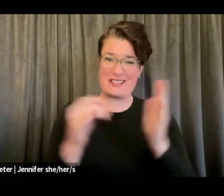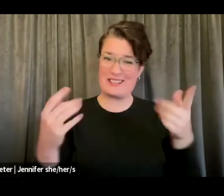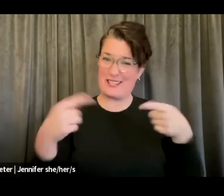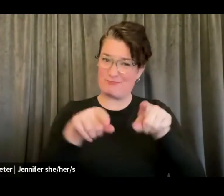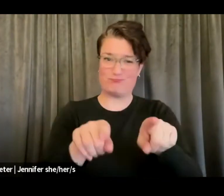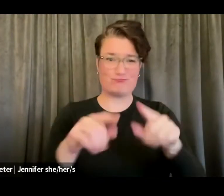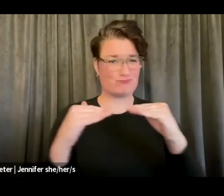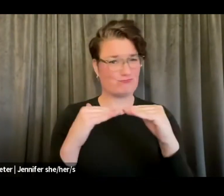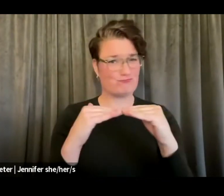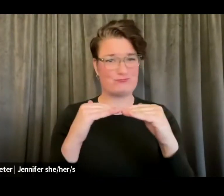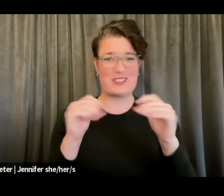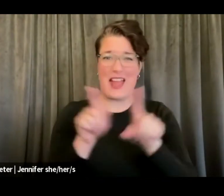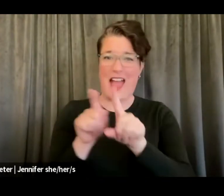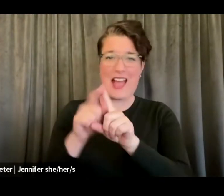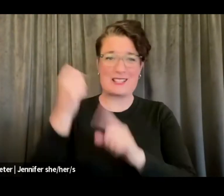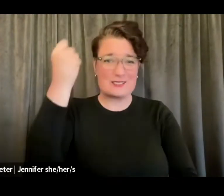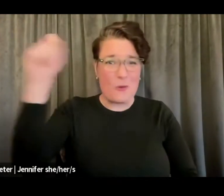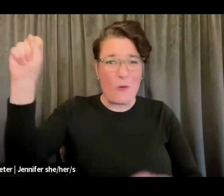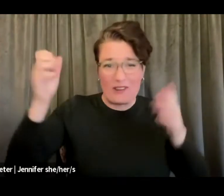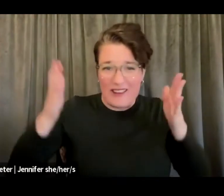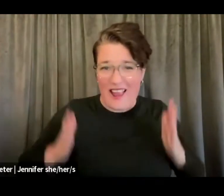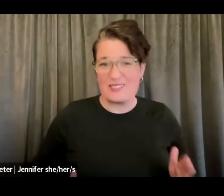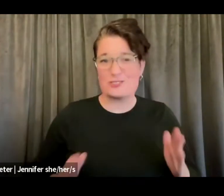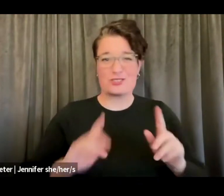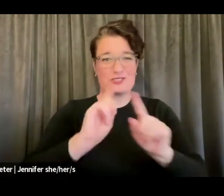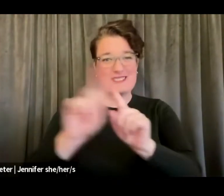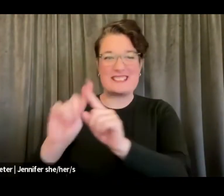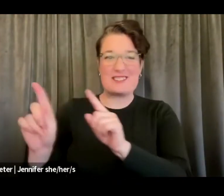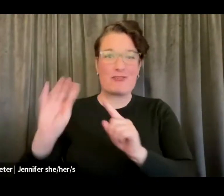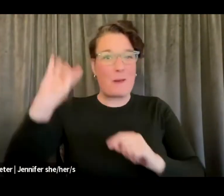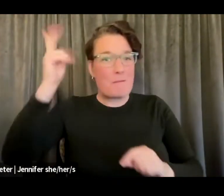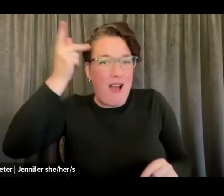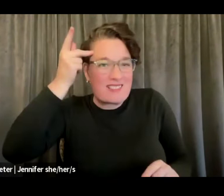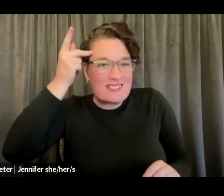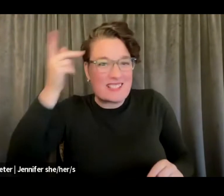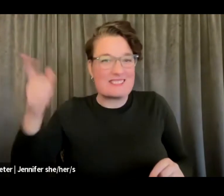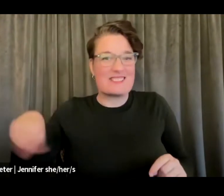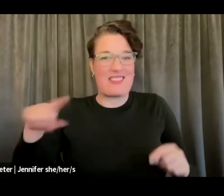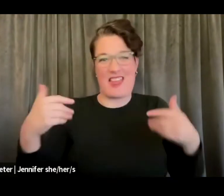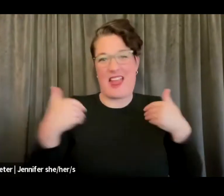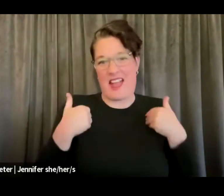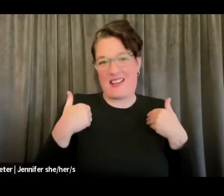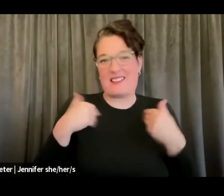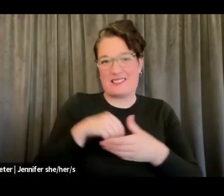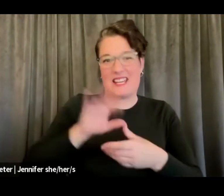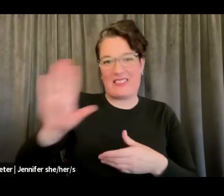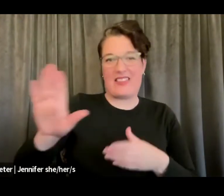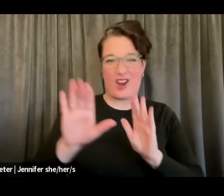organizer selves side by side all the different kind of politics that they held within their identity.